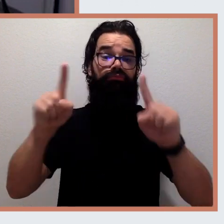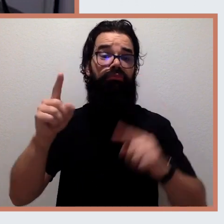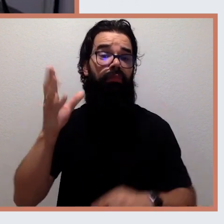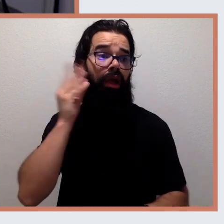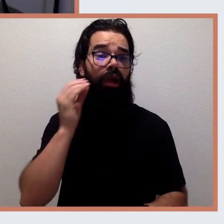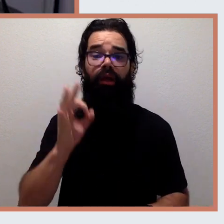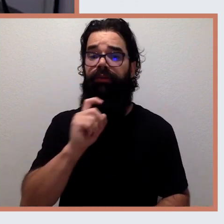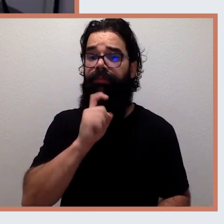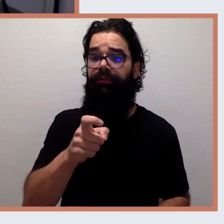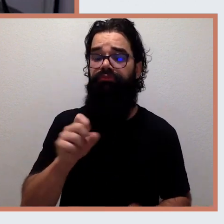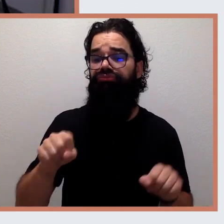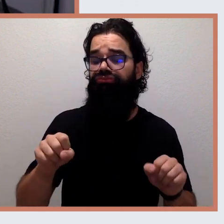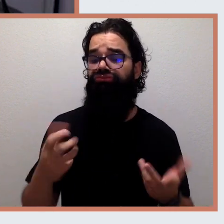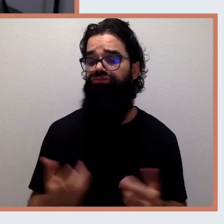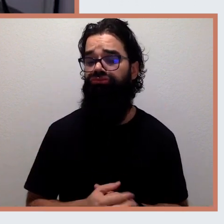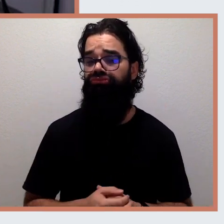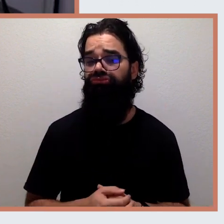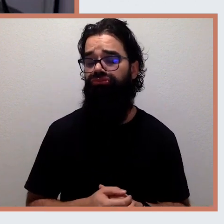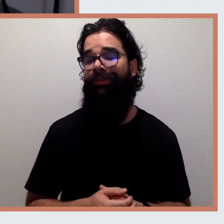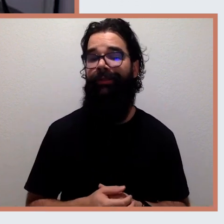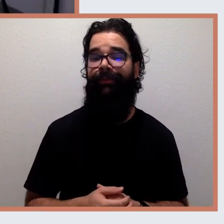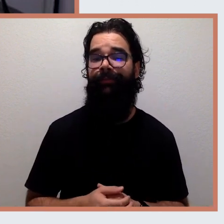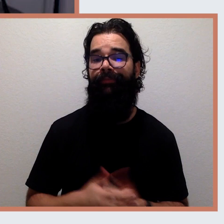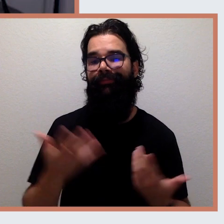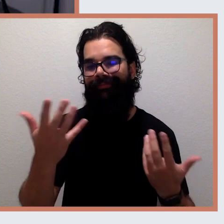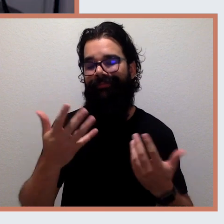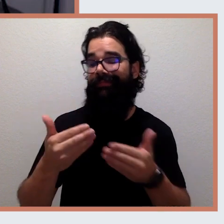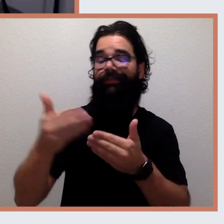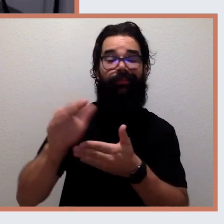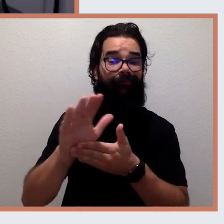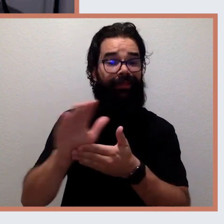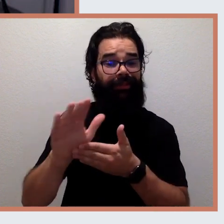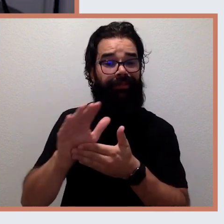and there needs to be 100%, so I think with the success of Sound of Metal,